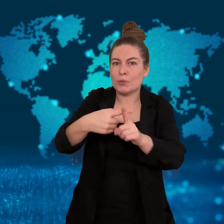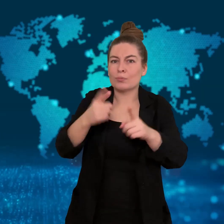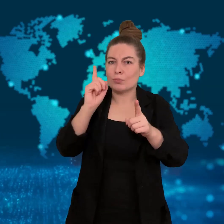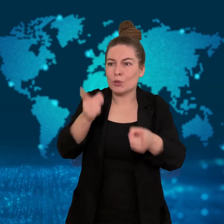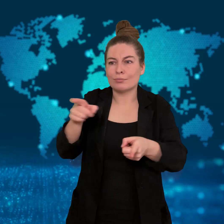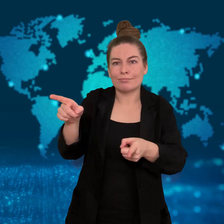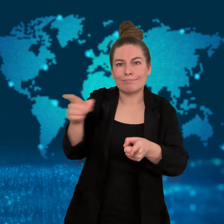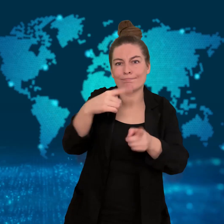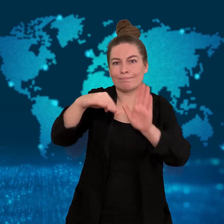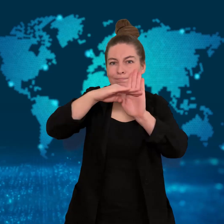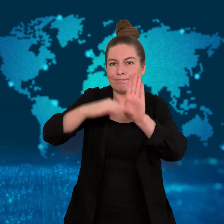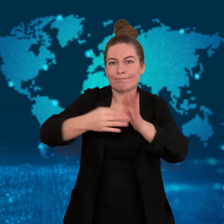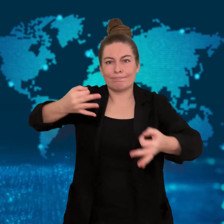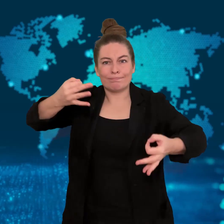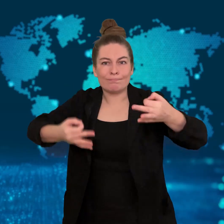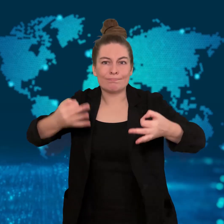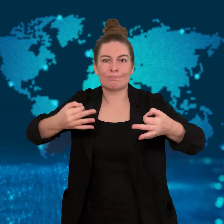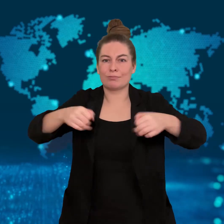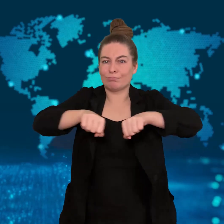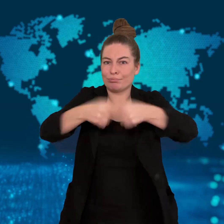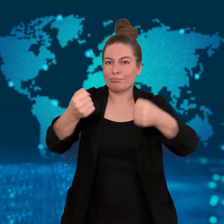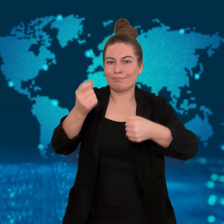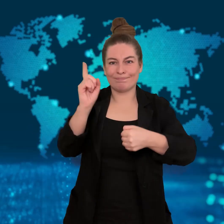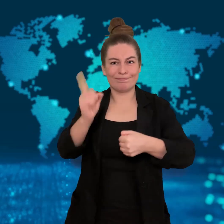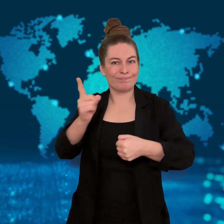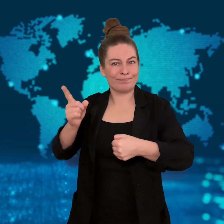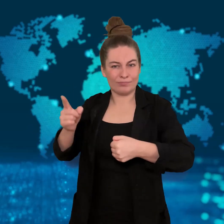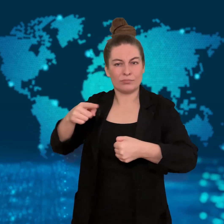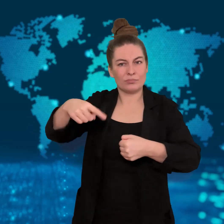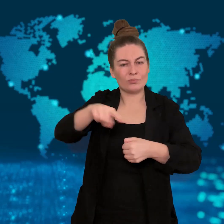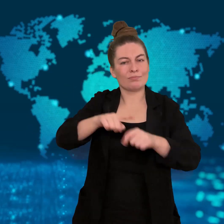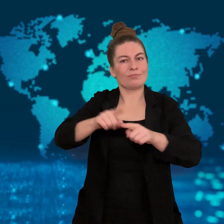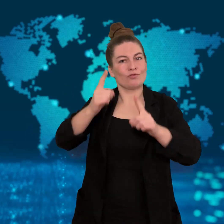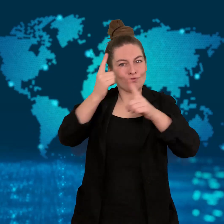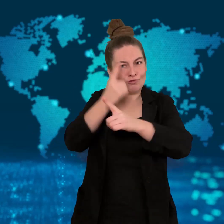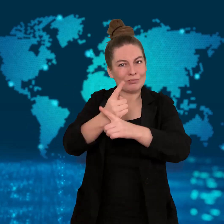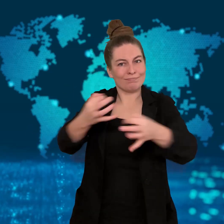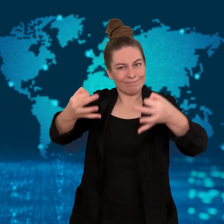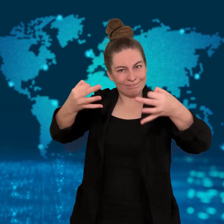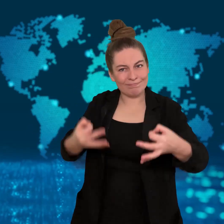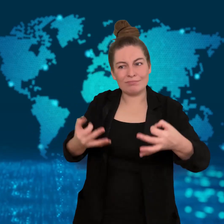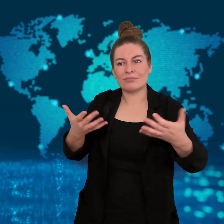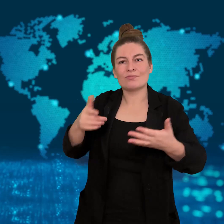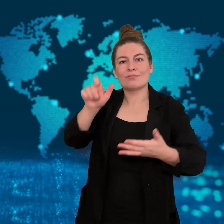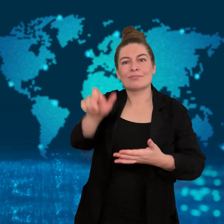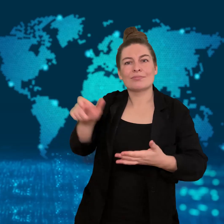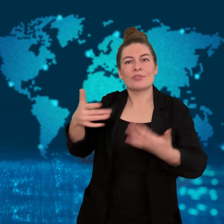He called on the DRC to investigate the attack and to